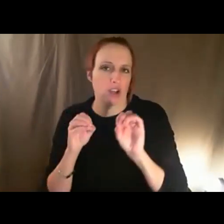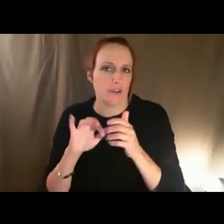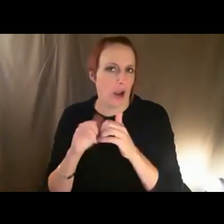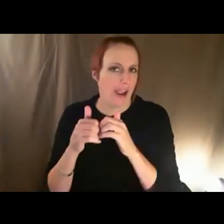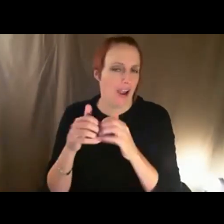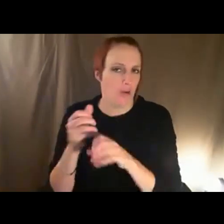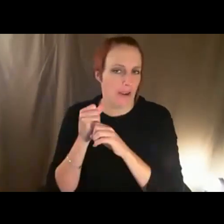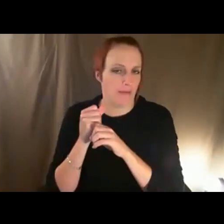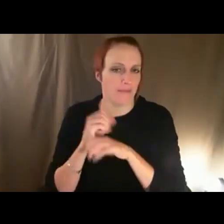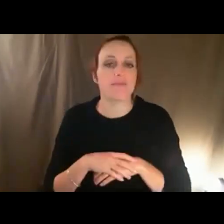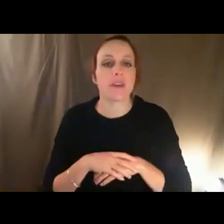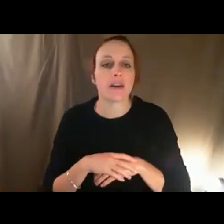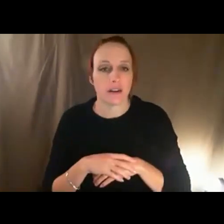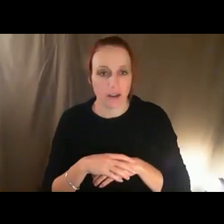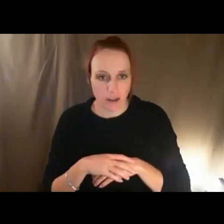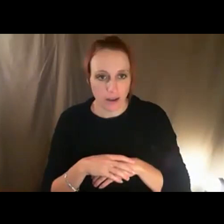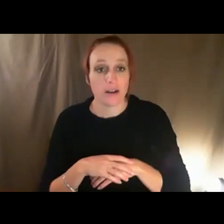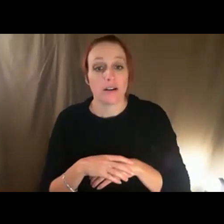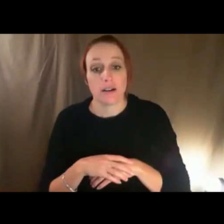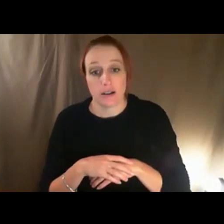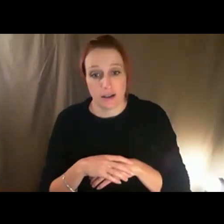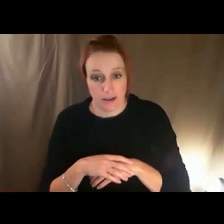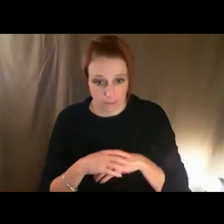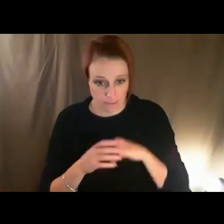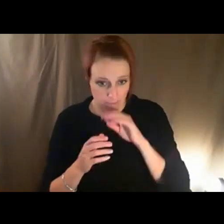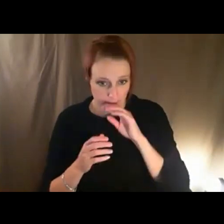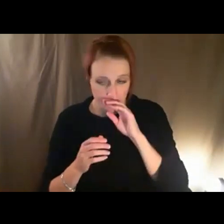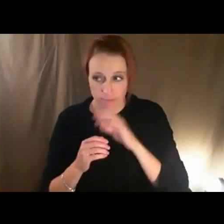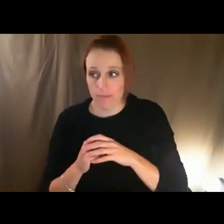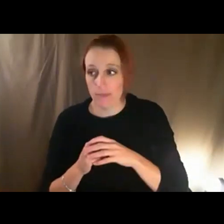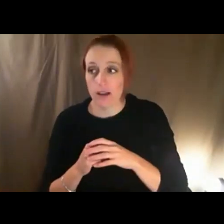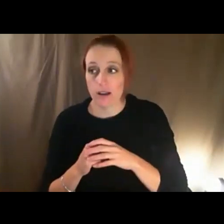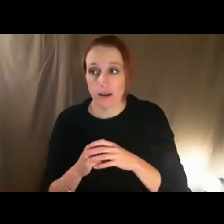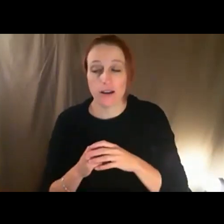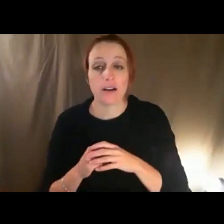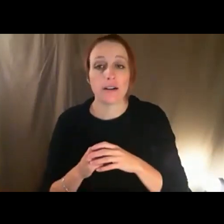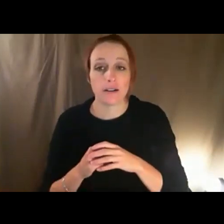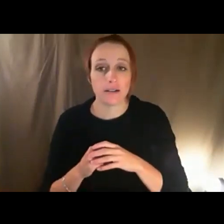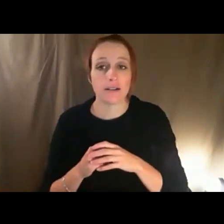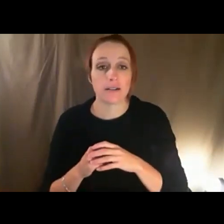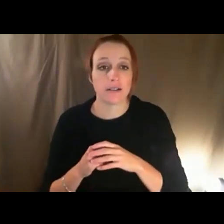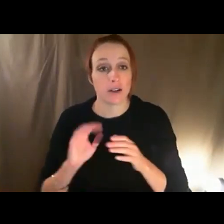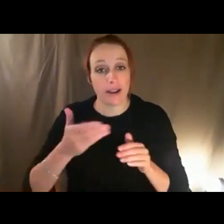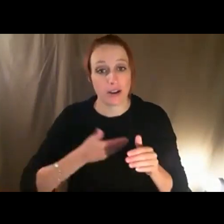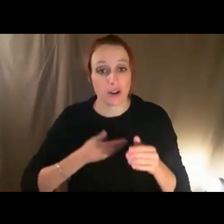So, what I'd like to do now is introduce our speaker, DeLeana Strohl.